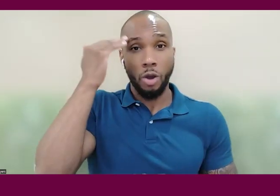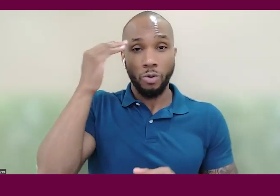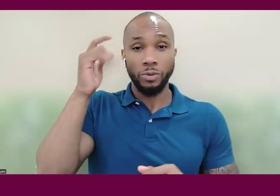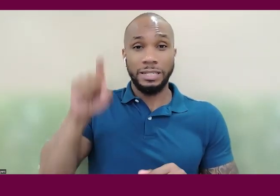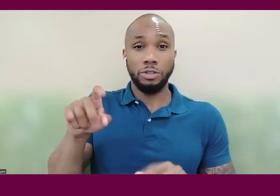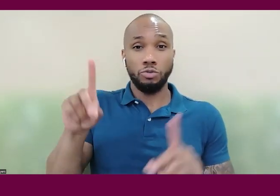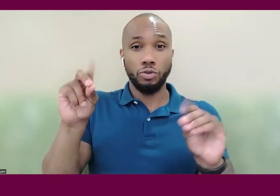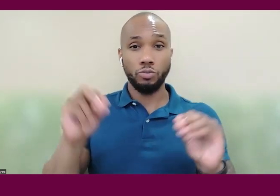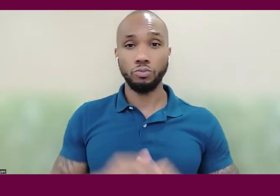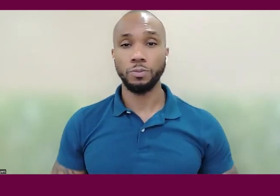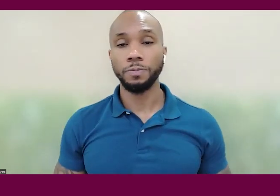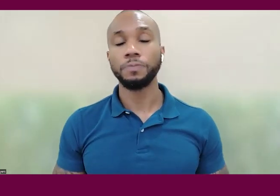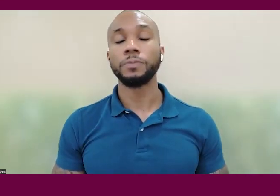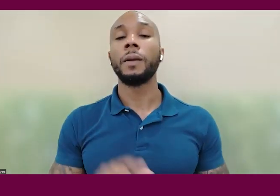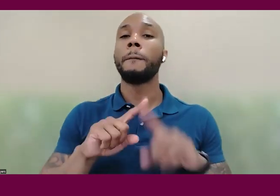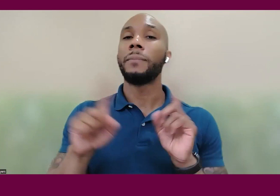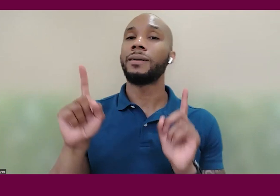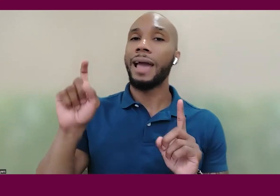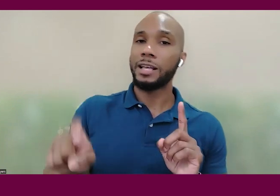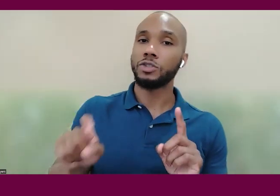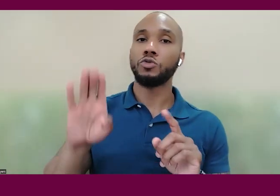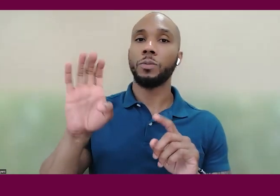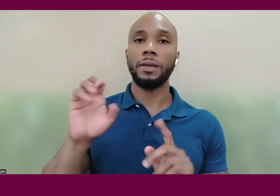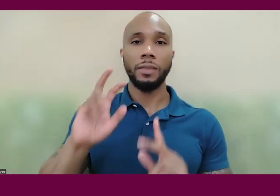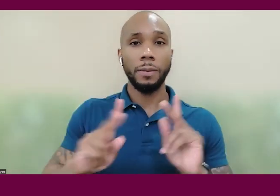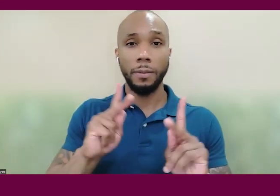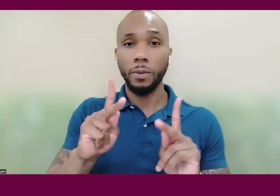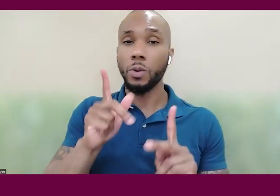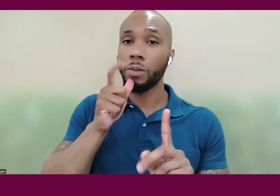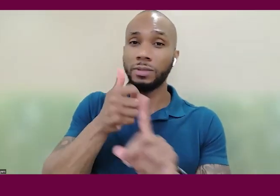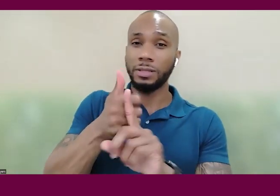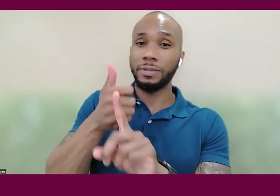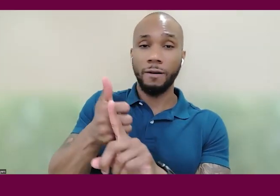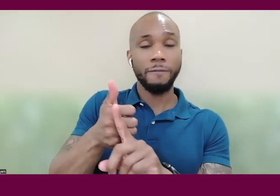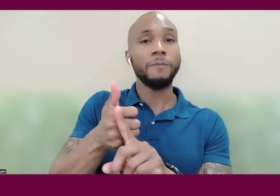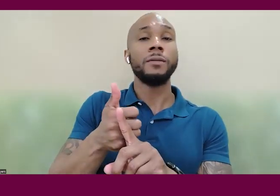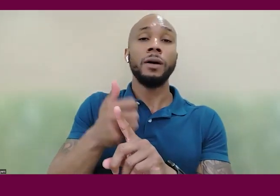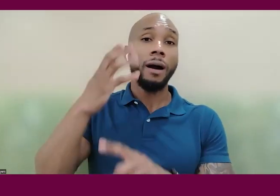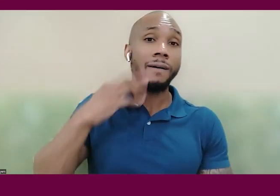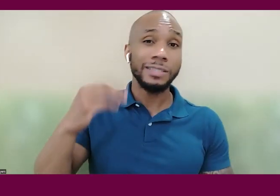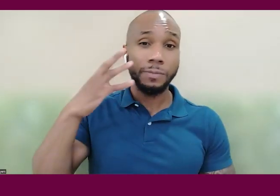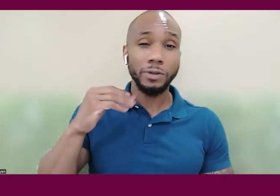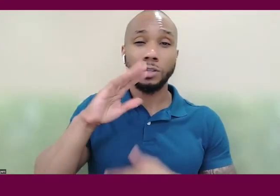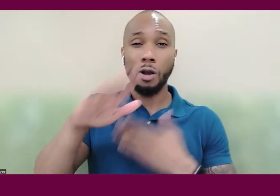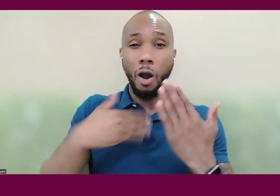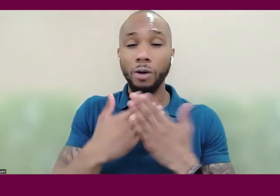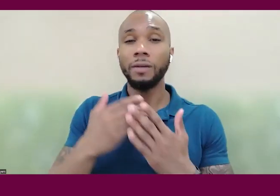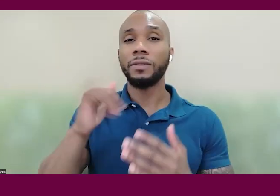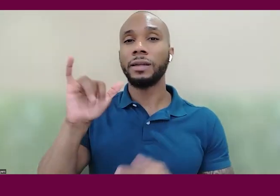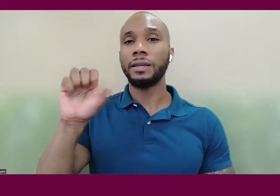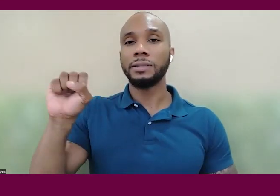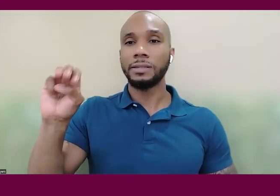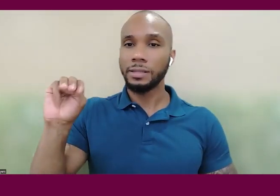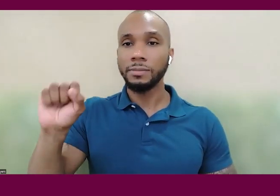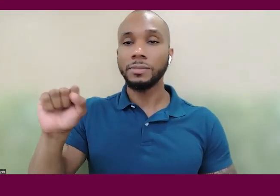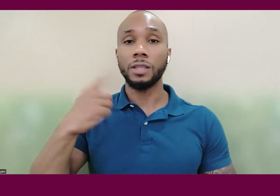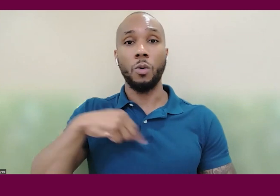be done. But it has to be the people who are experiencing all of these isms that we're fighting against